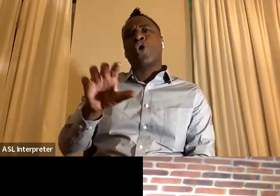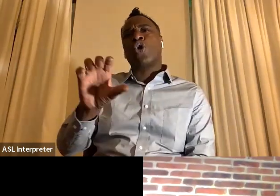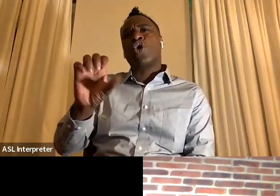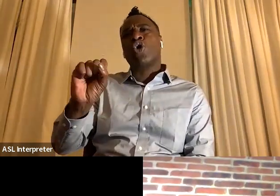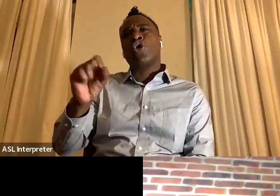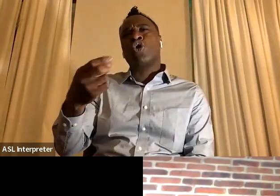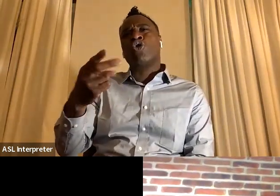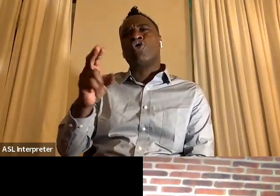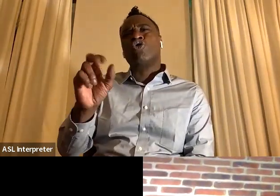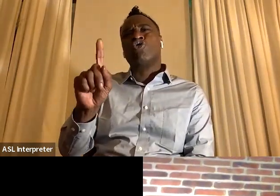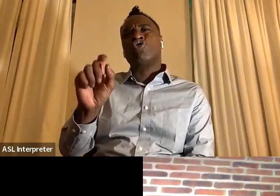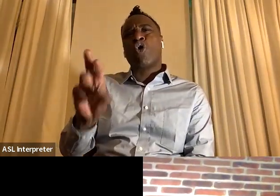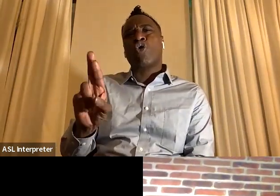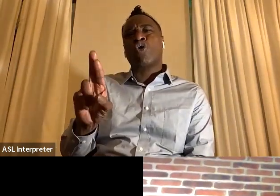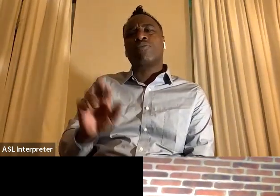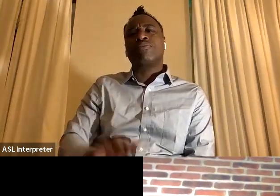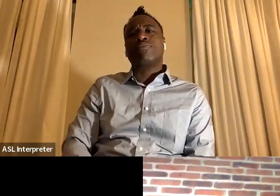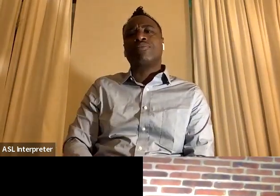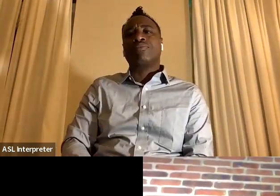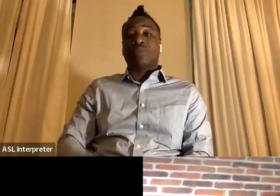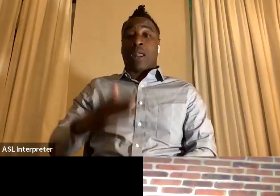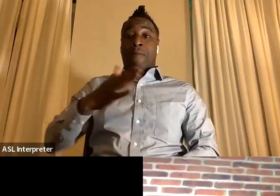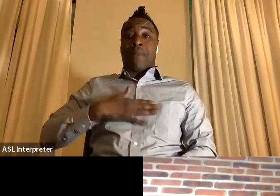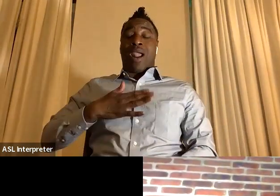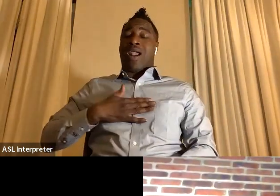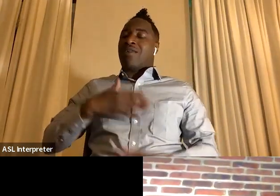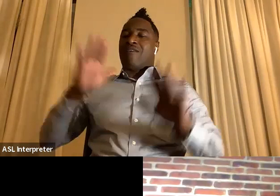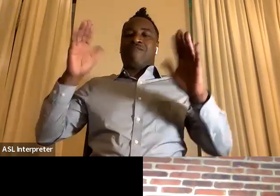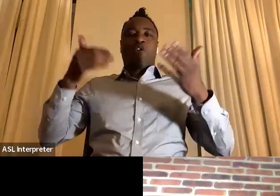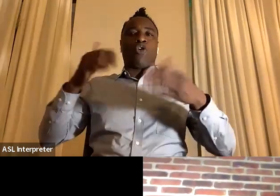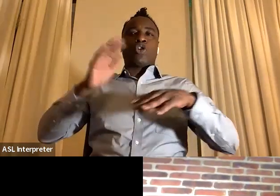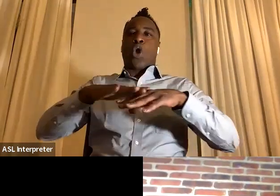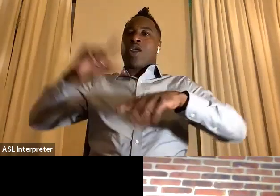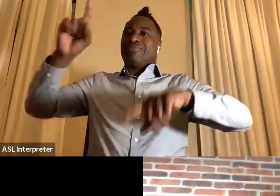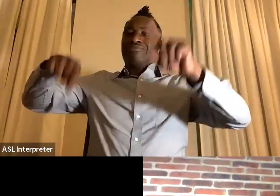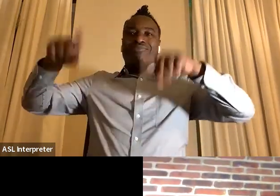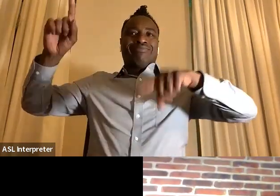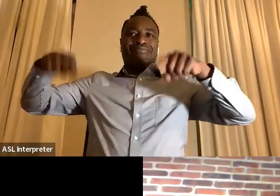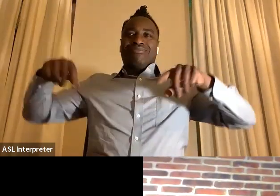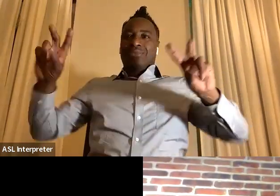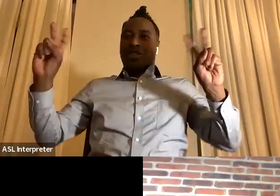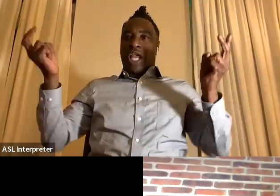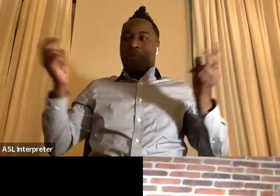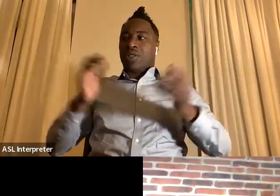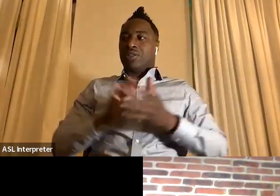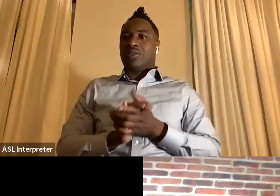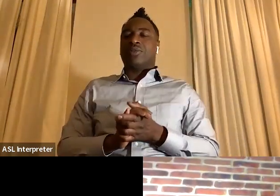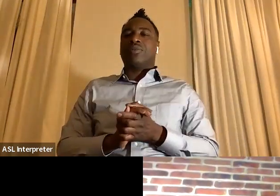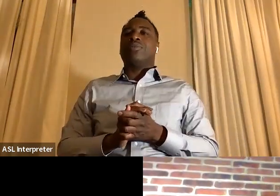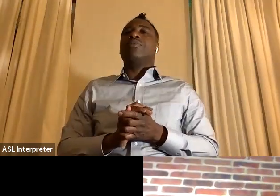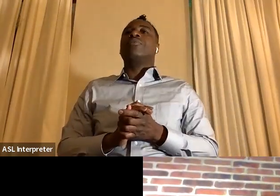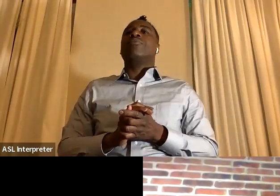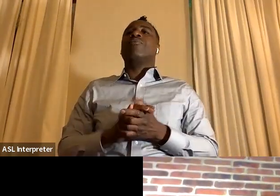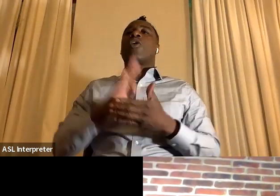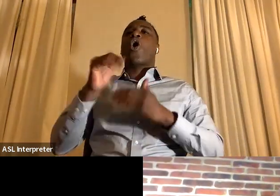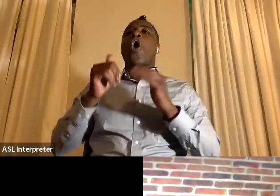To focus on a wide range of subjects, and they're all they're all related to something within the African diaspora.